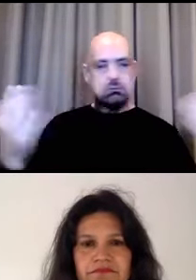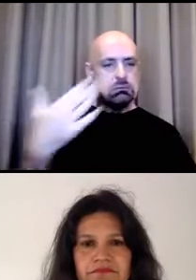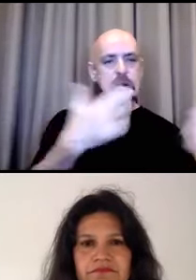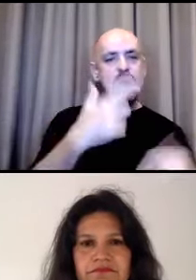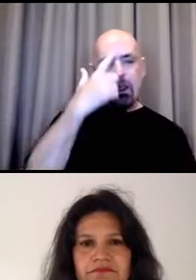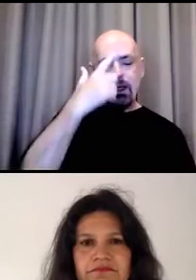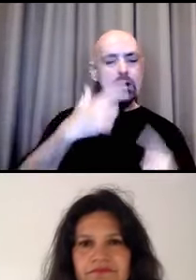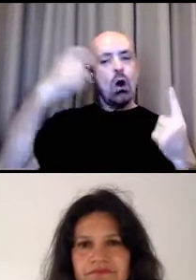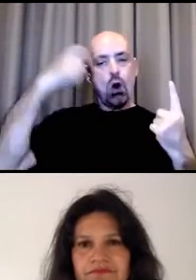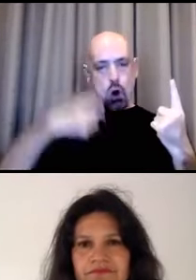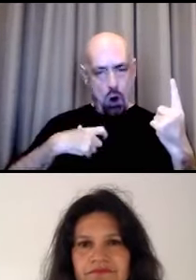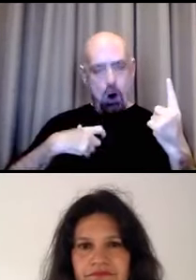principle